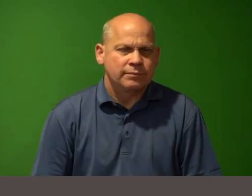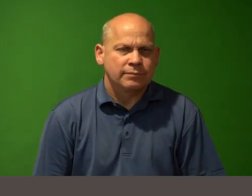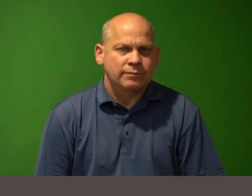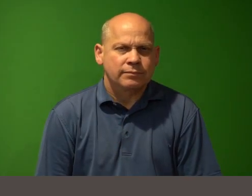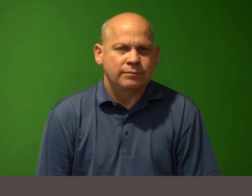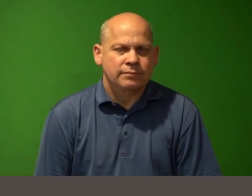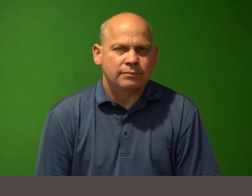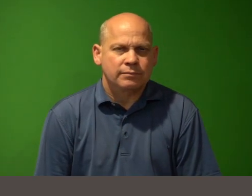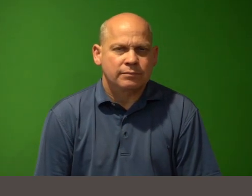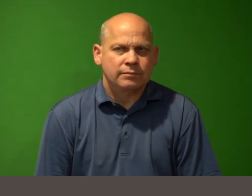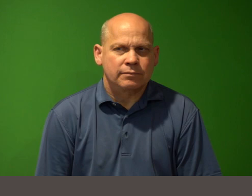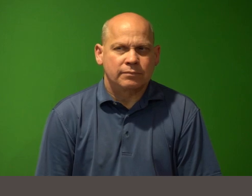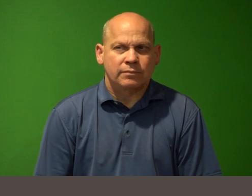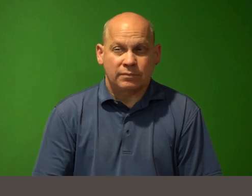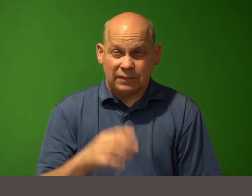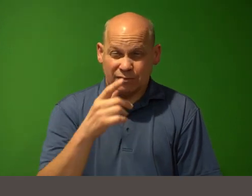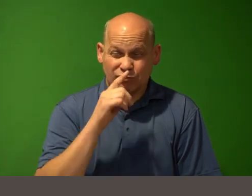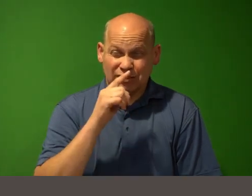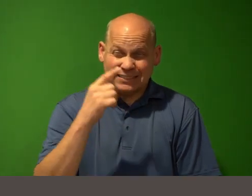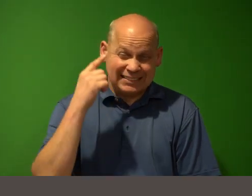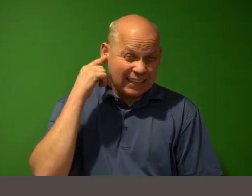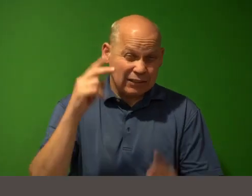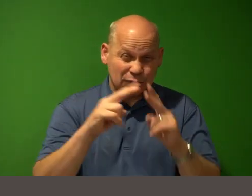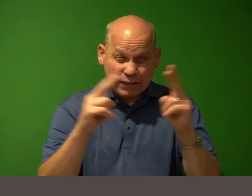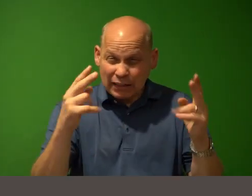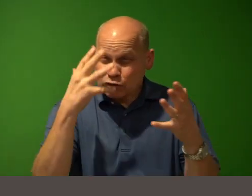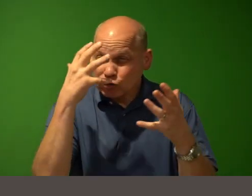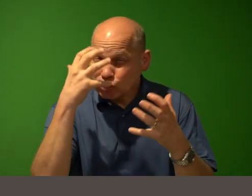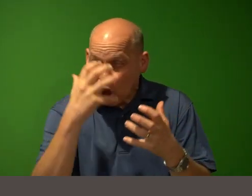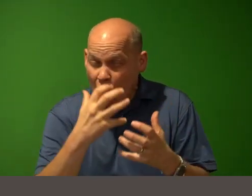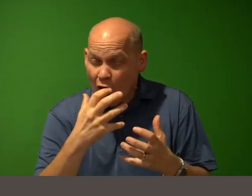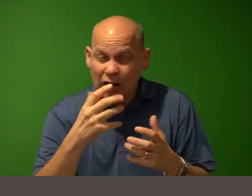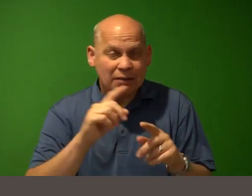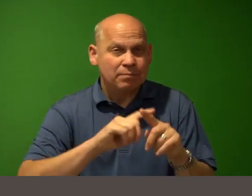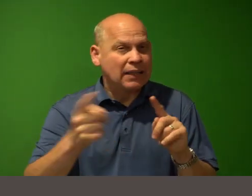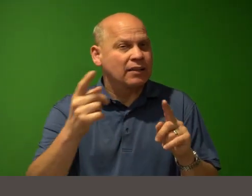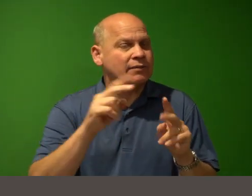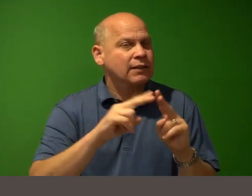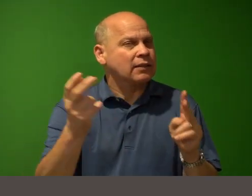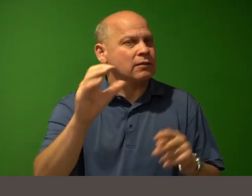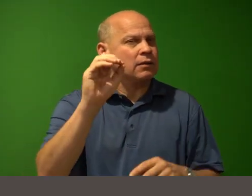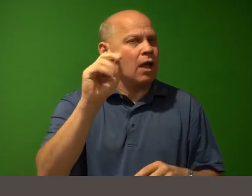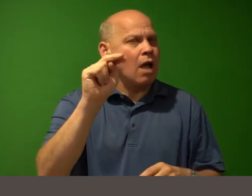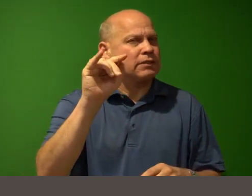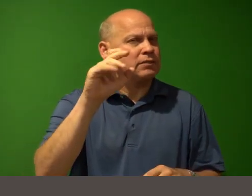Doesn't that sound very dark and brooding but very ominous similar to outer space?